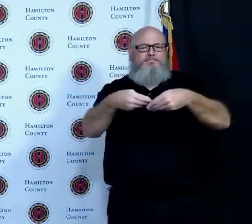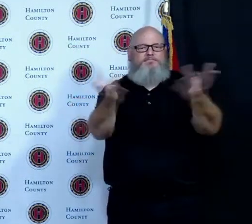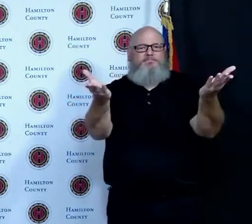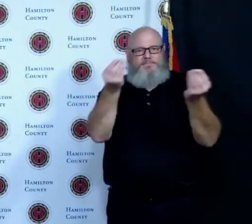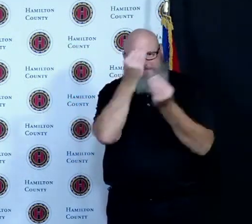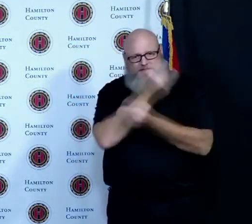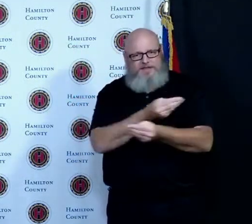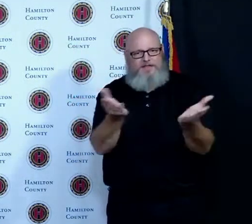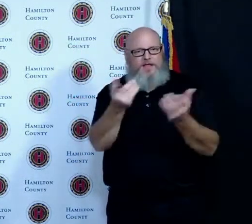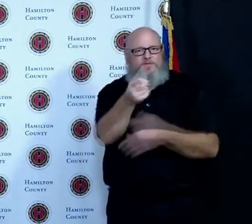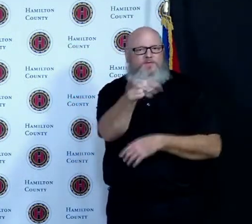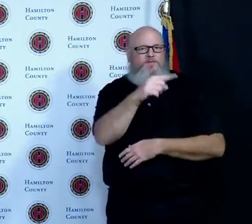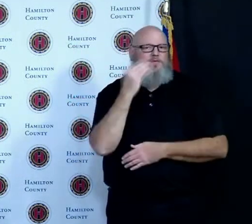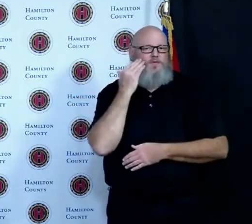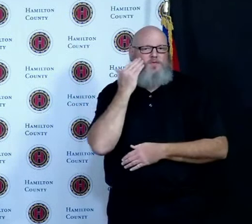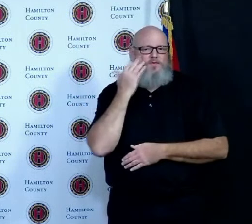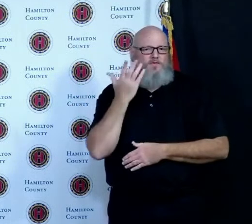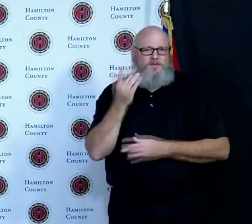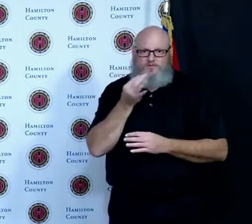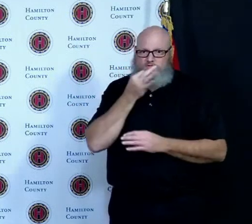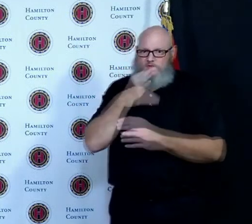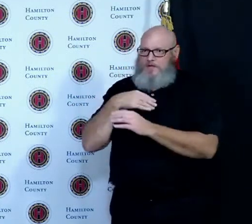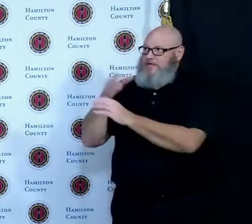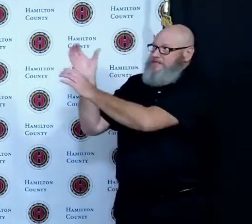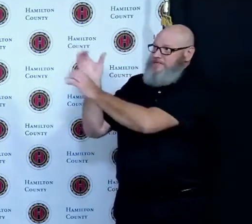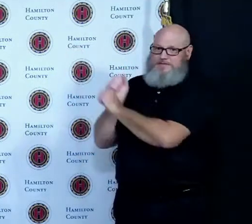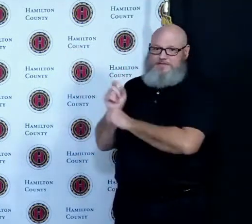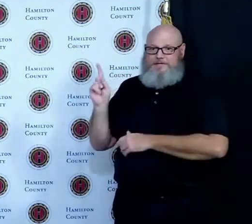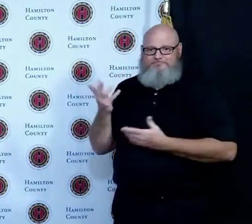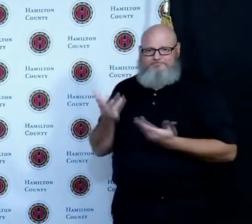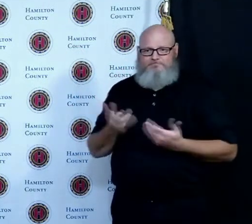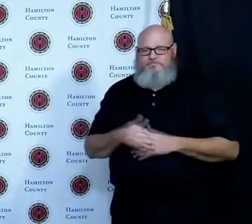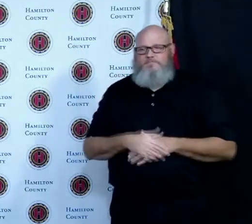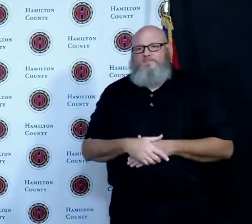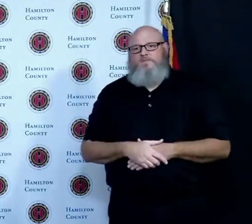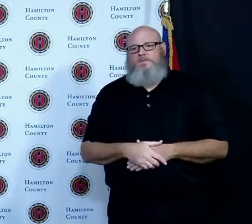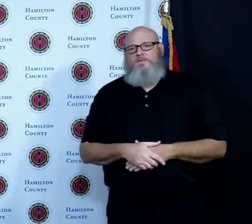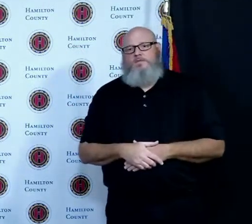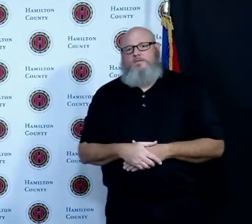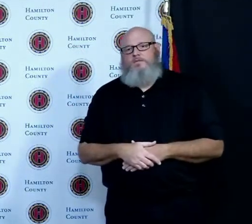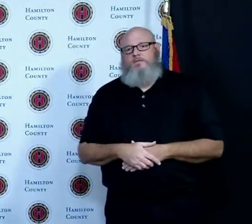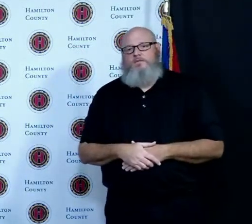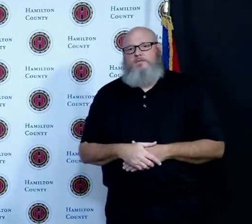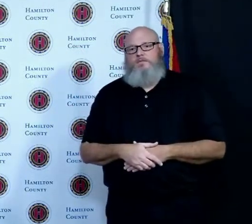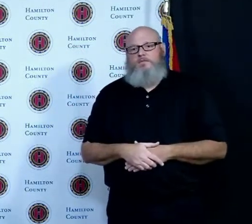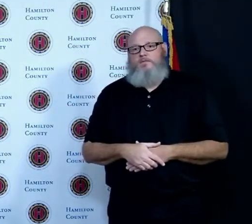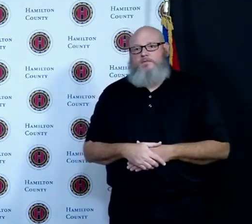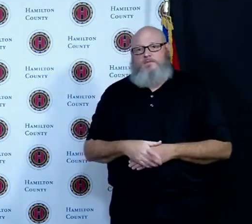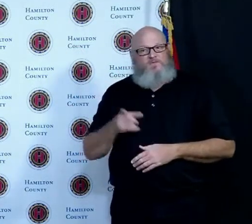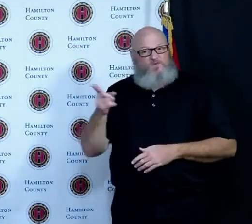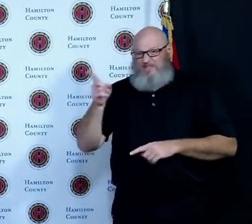and I know you can't control the amount of vaccine Governor can't either I'm not sure